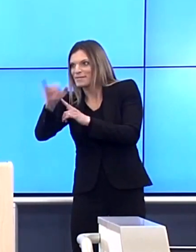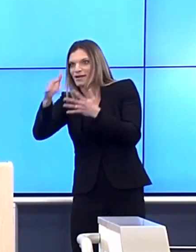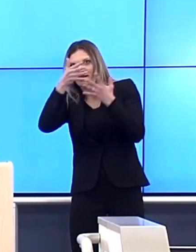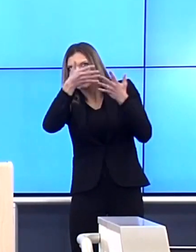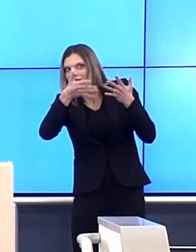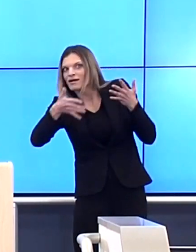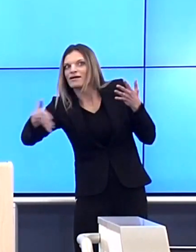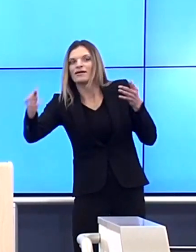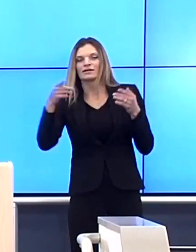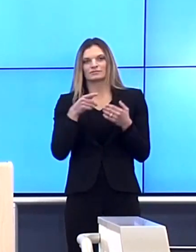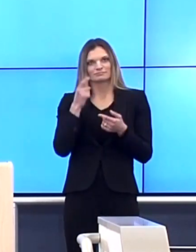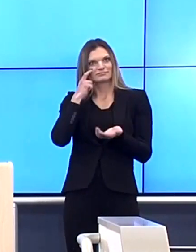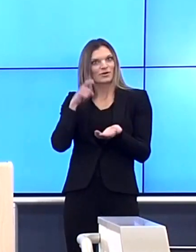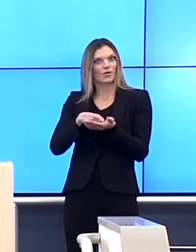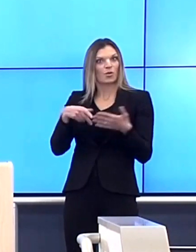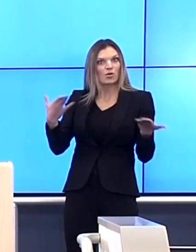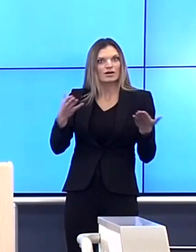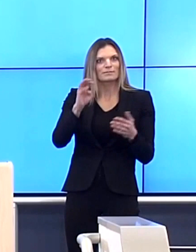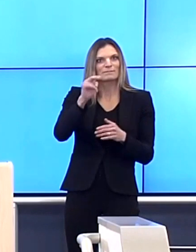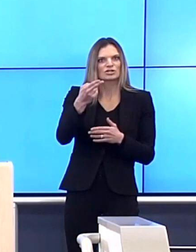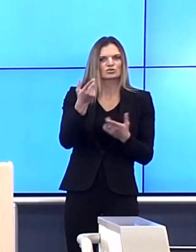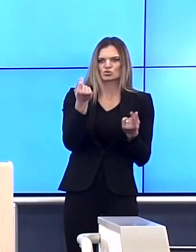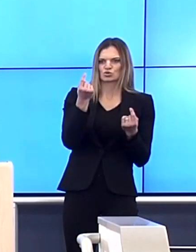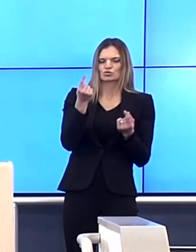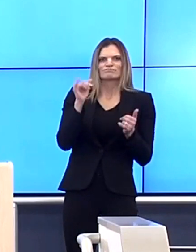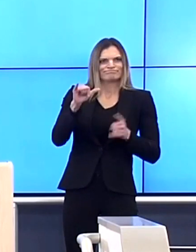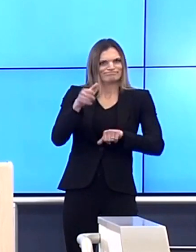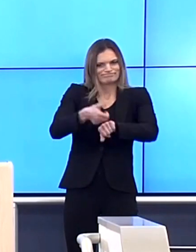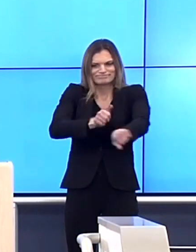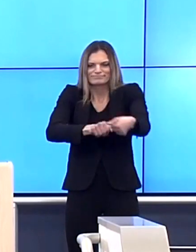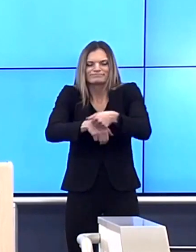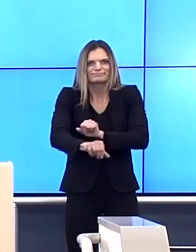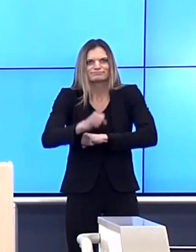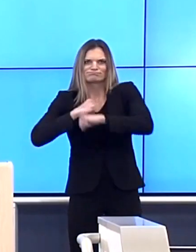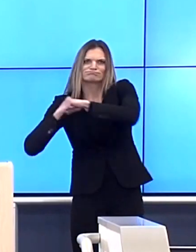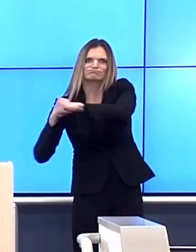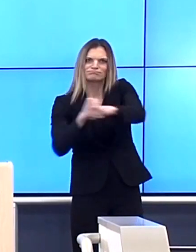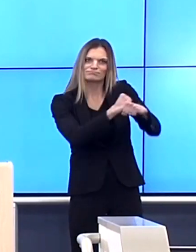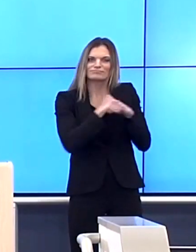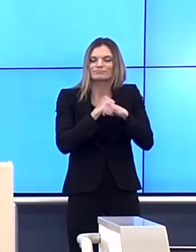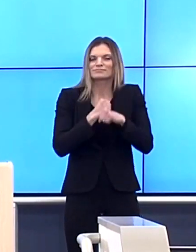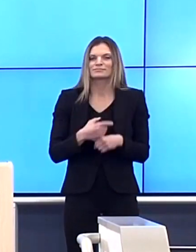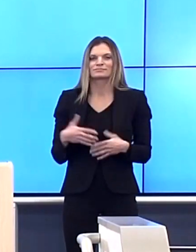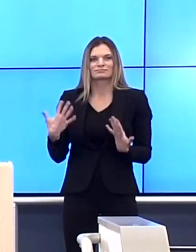IN THE MONTHS THAT FOLLOWED, THE PEOPLE OF OUR STATE STEPPED UP PEOPLE OF OUR STATE STEPPED UP TO PROTECT ONE ANOTHER.